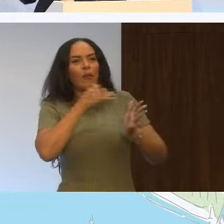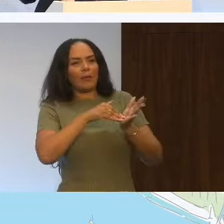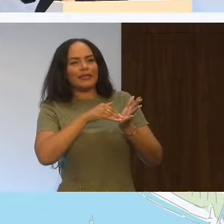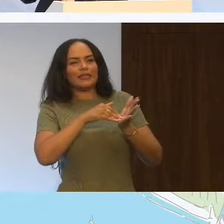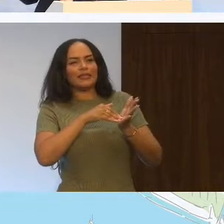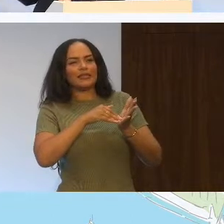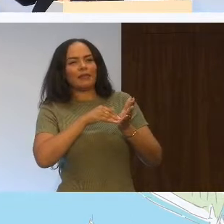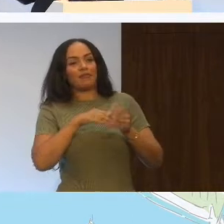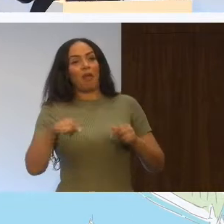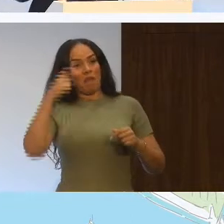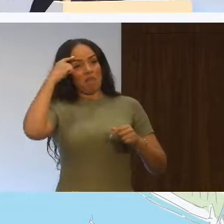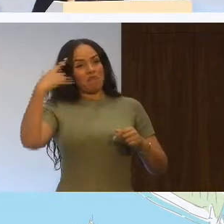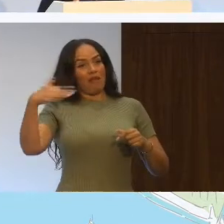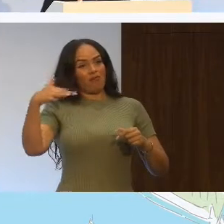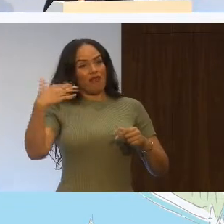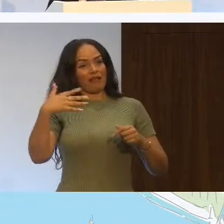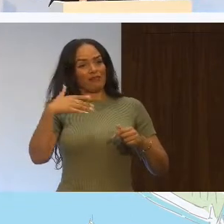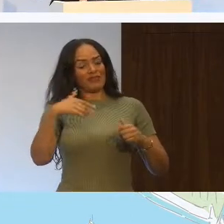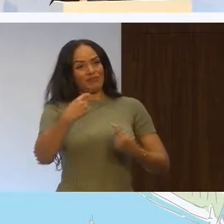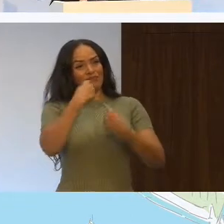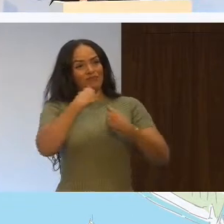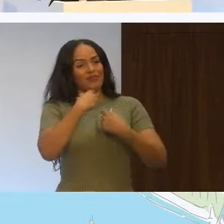even if it's not as common as that long lasting dizziness.